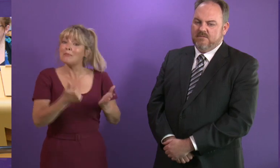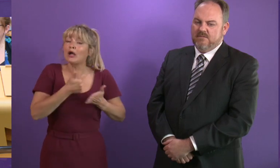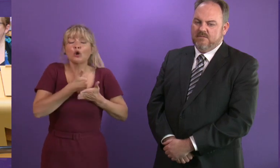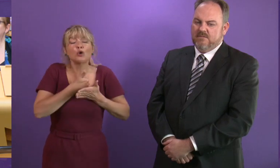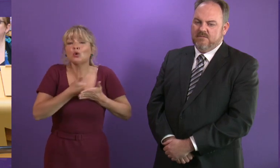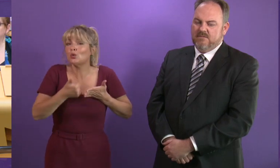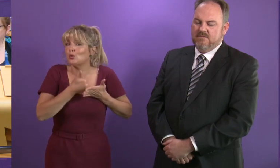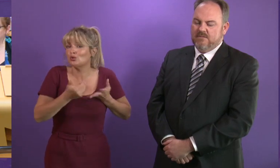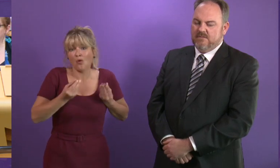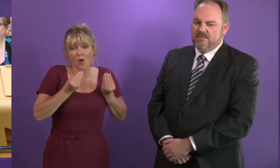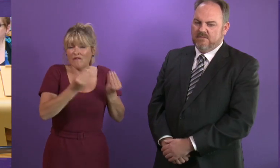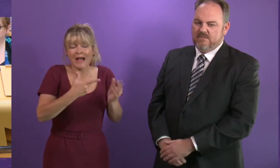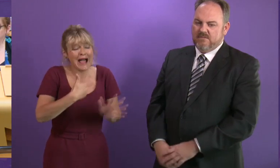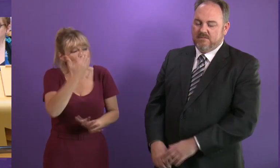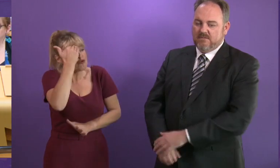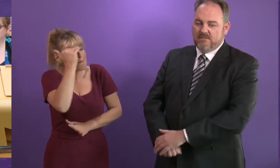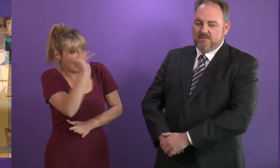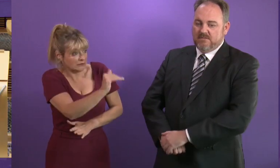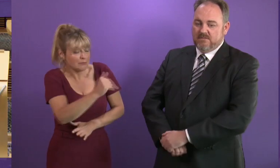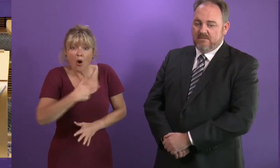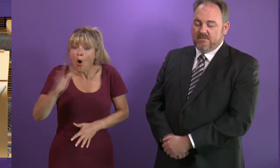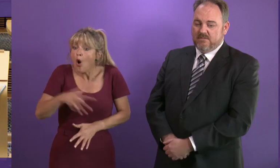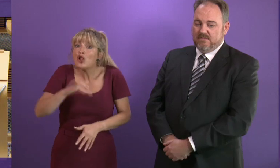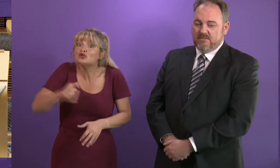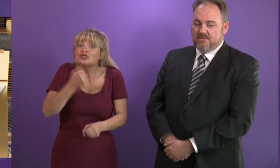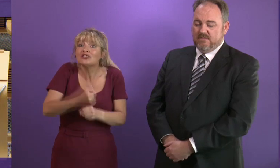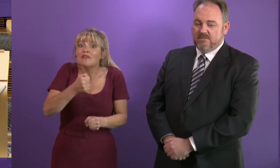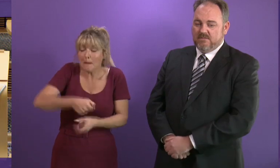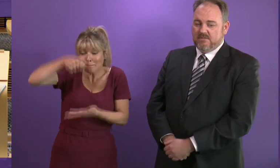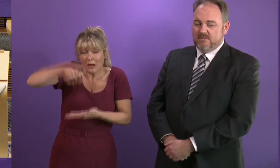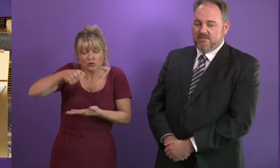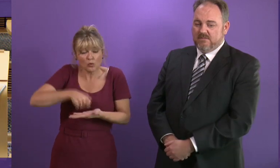allocate all the Scottish Government budget every year—it is fully allocated to our